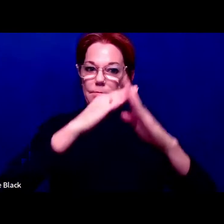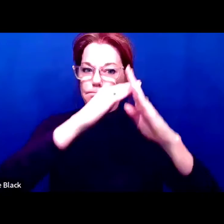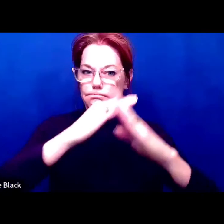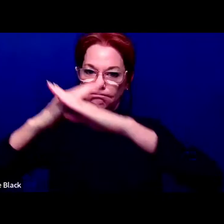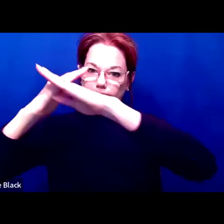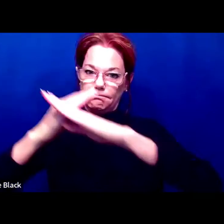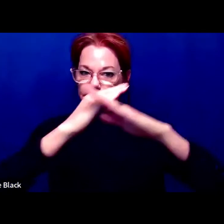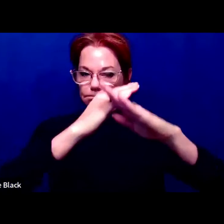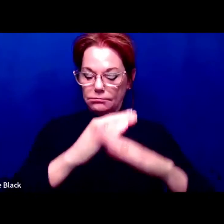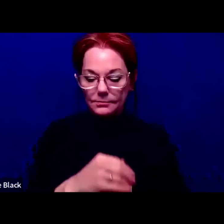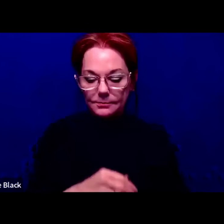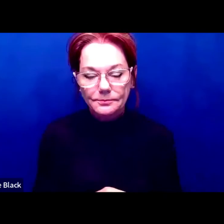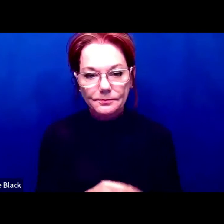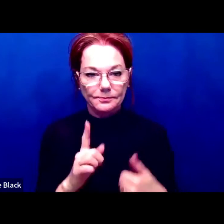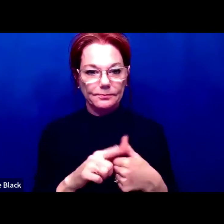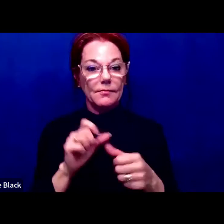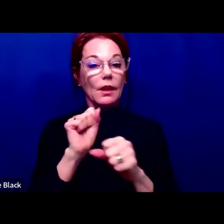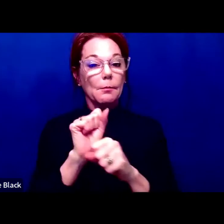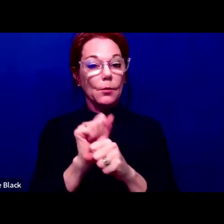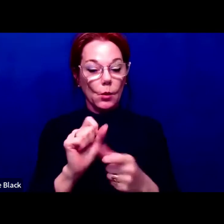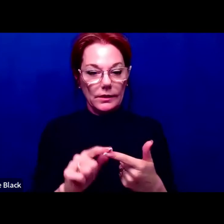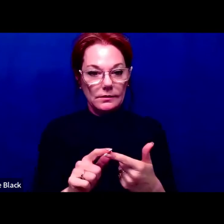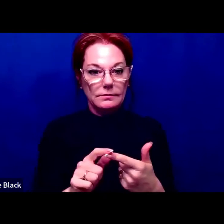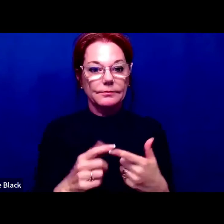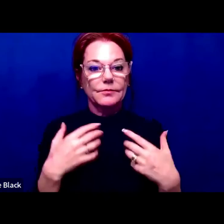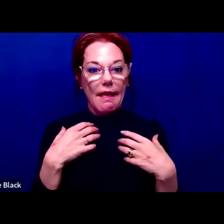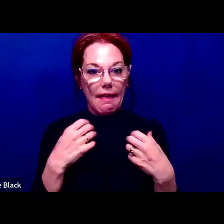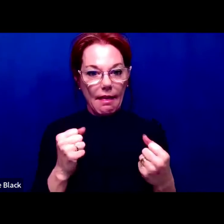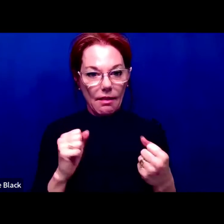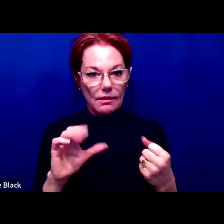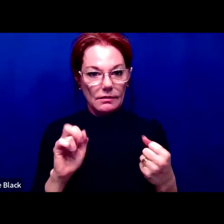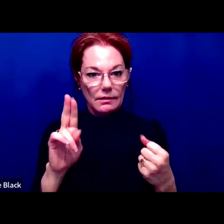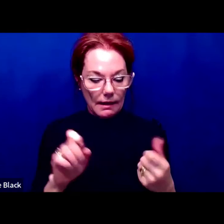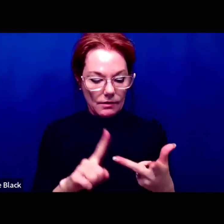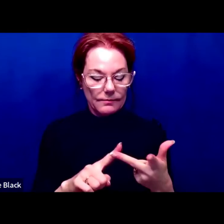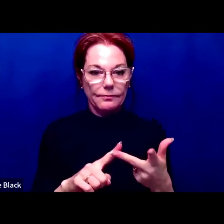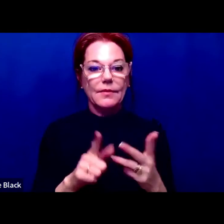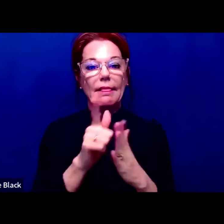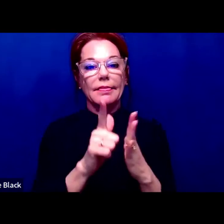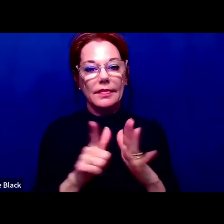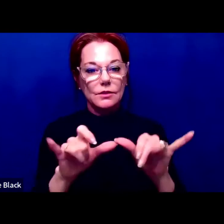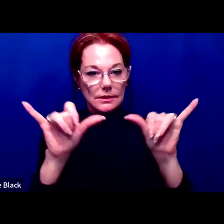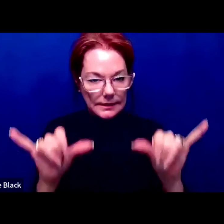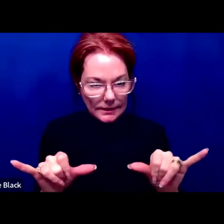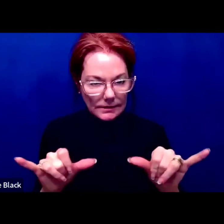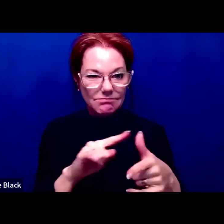employment, healthcare settings, legal system. And again, we need to make sure that everyone who